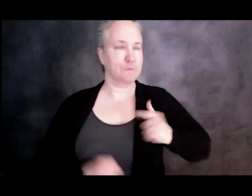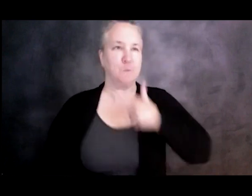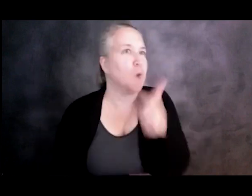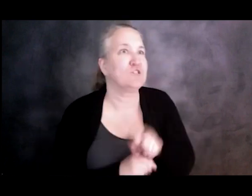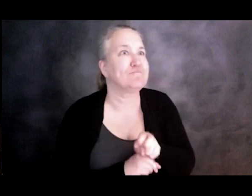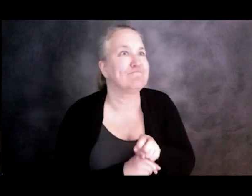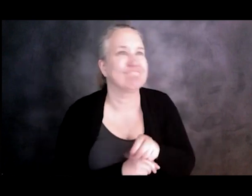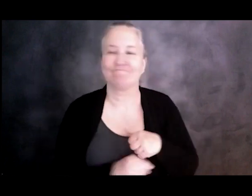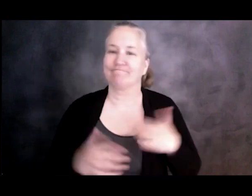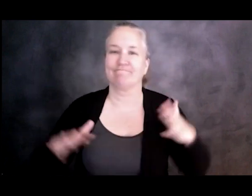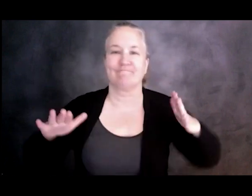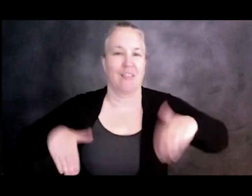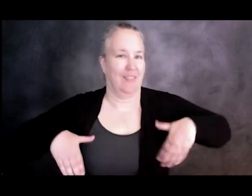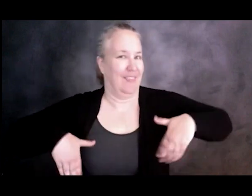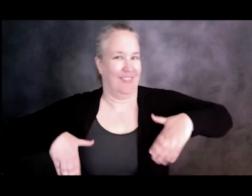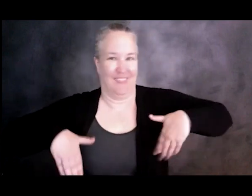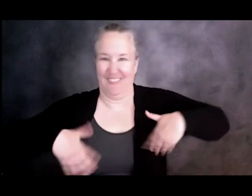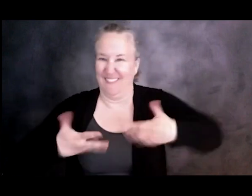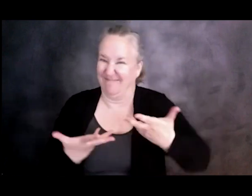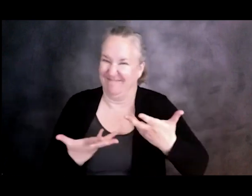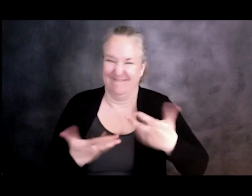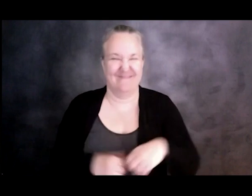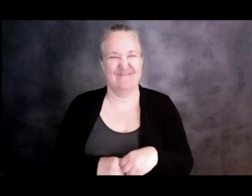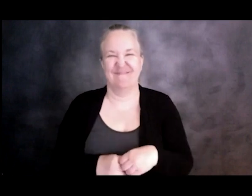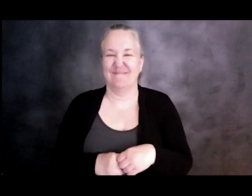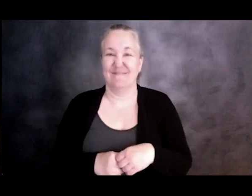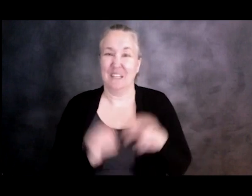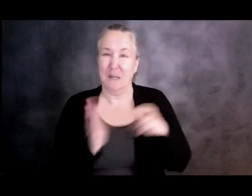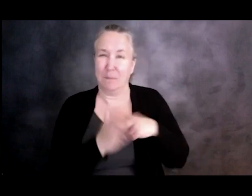but I have not been able to bring myself to do that. And not a knock on anything.